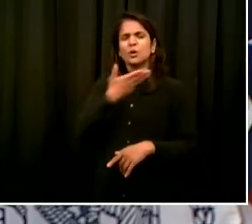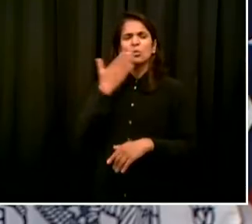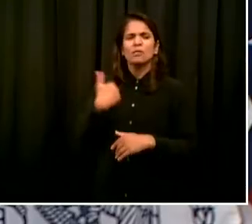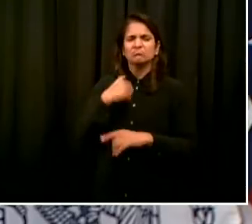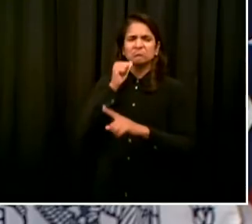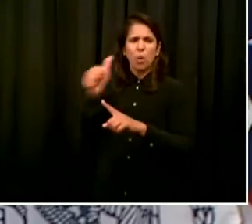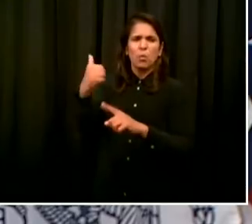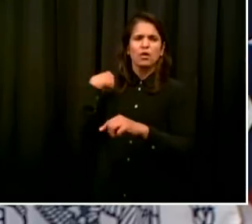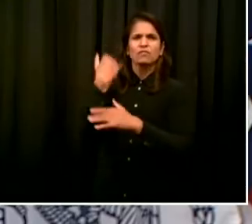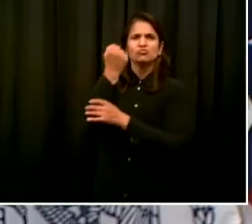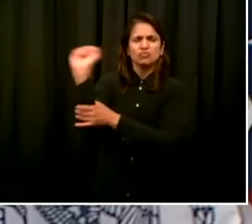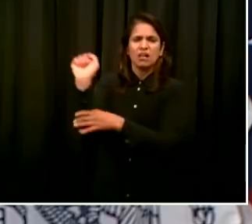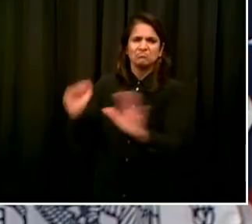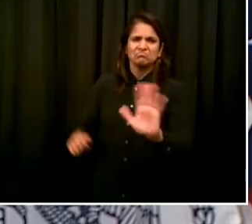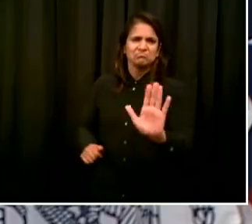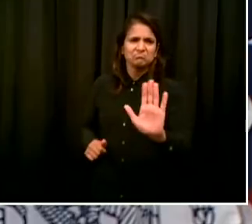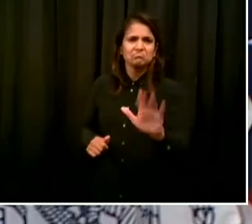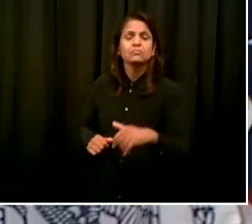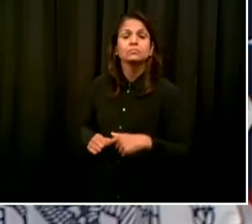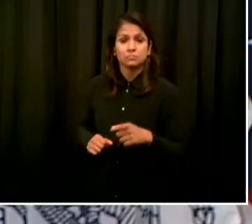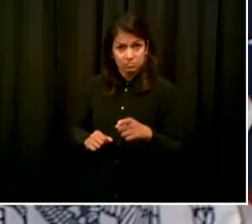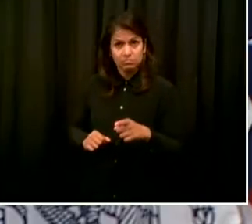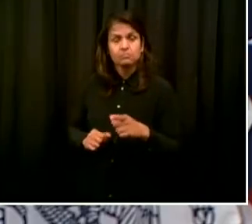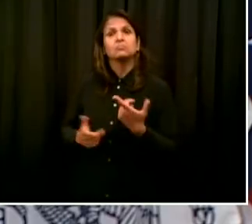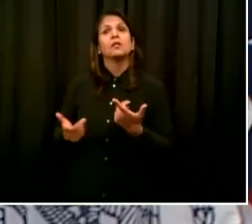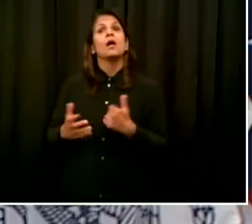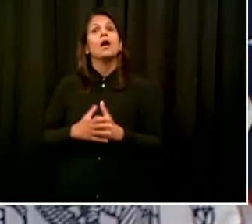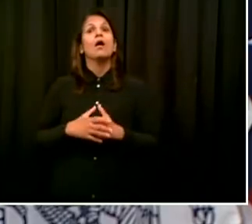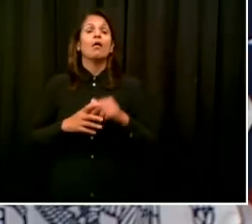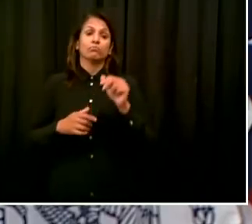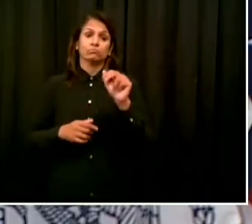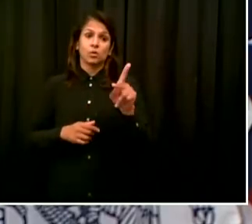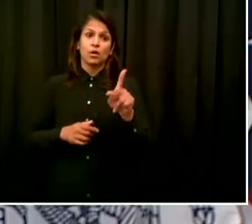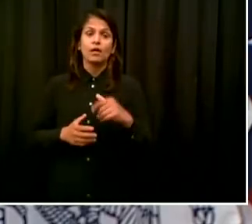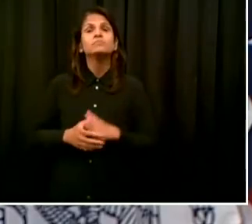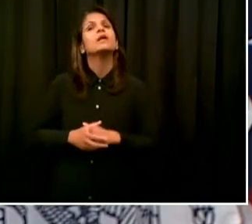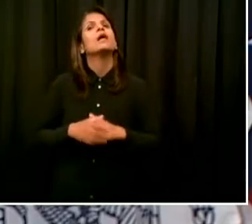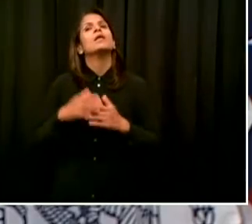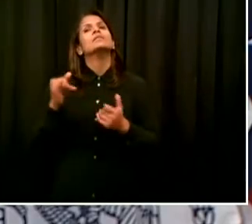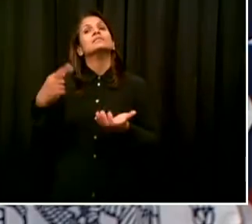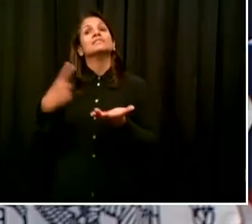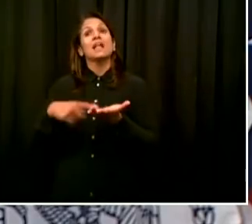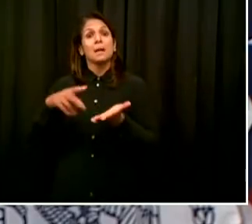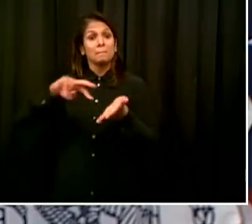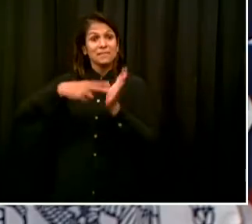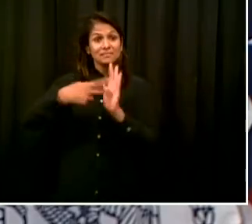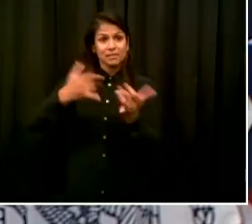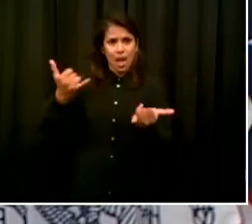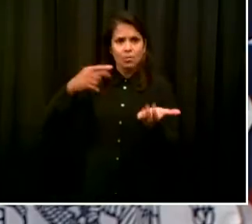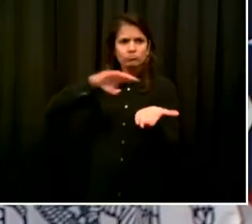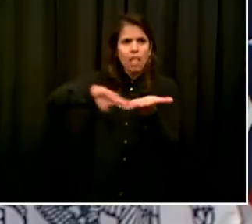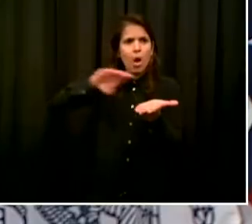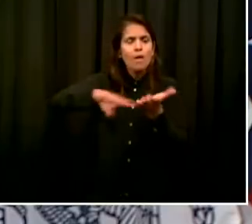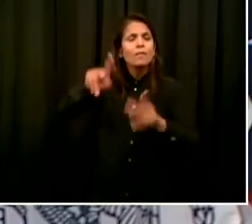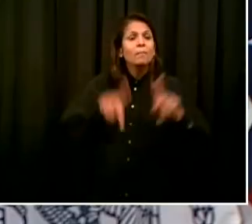OKAY. ANDON THE MUNICIPAL LABOR SAVINGS AND LAYOFFS, HOW